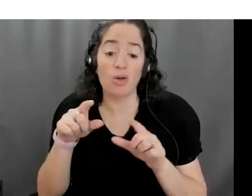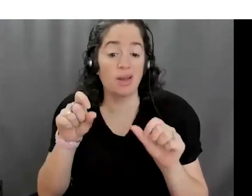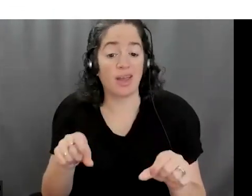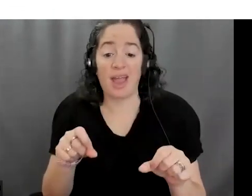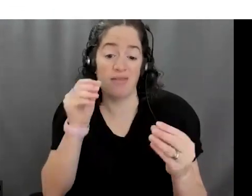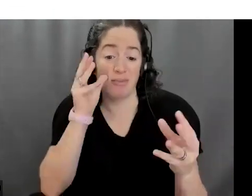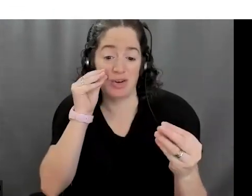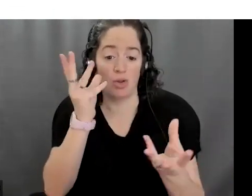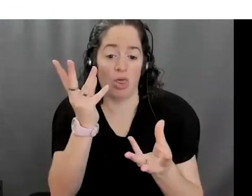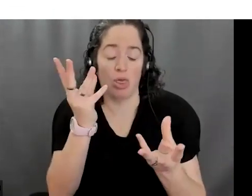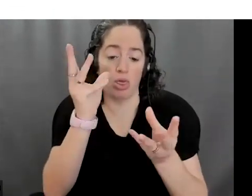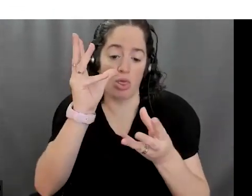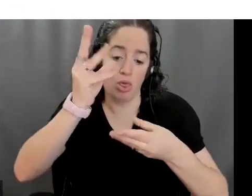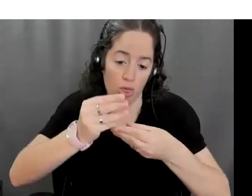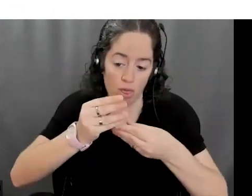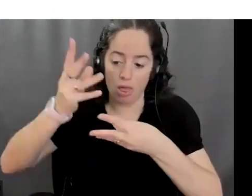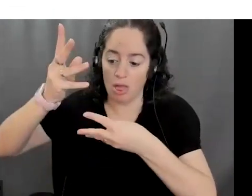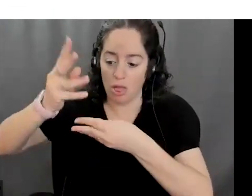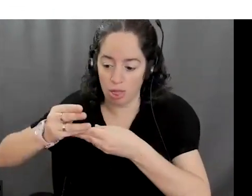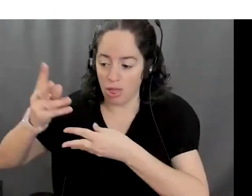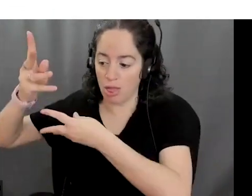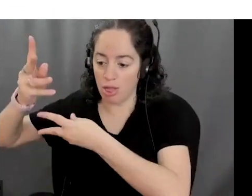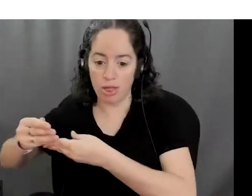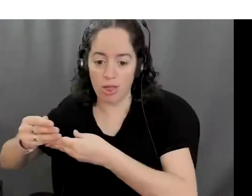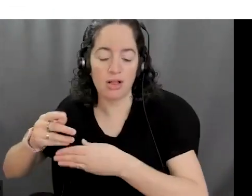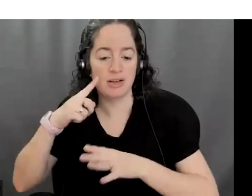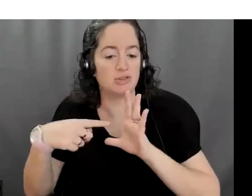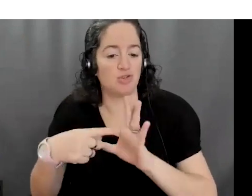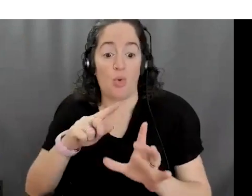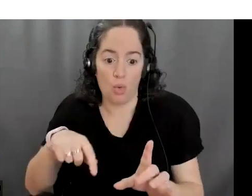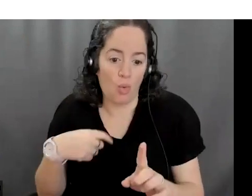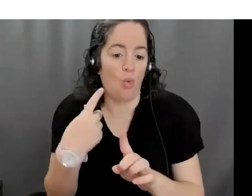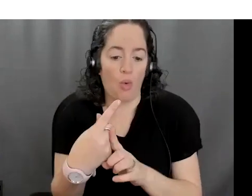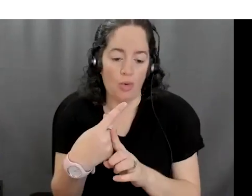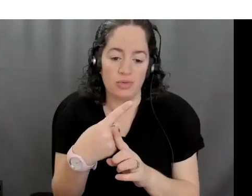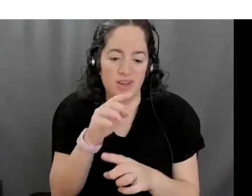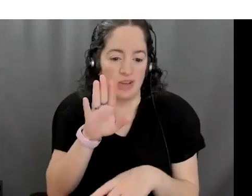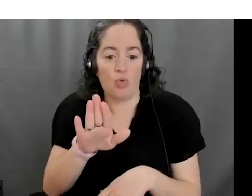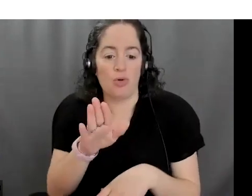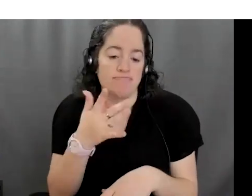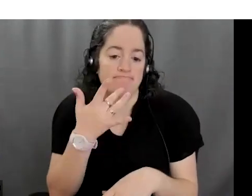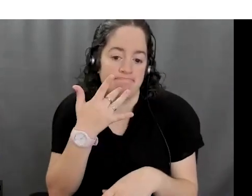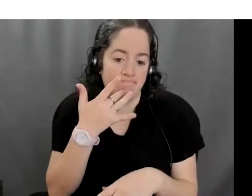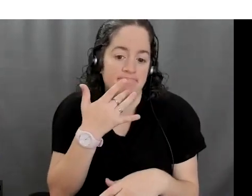that's in that table so that it's only listing the scheduled time points instead of all the stops.